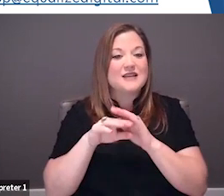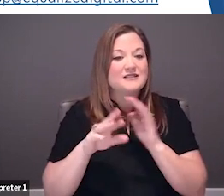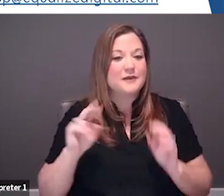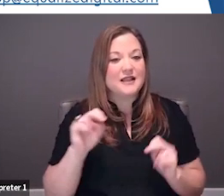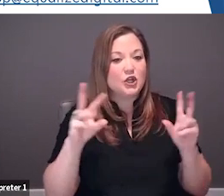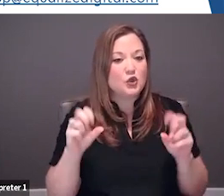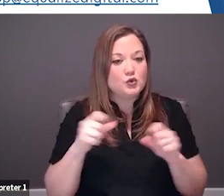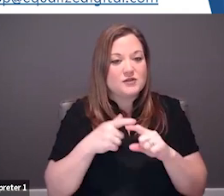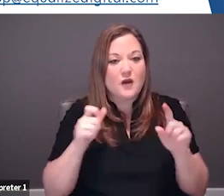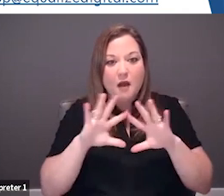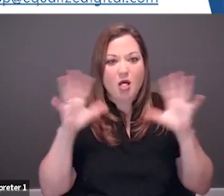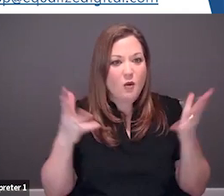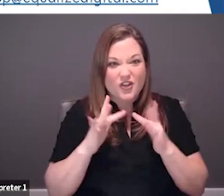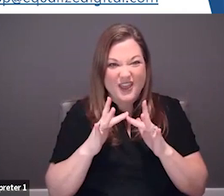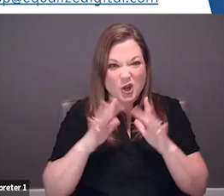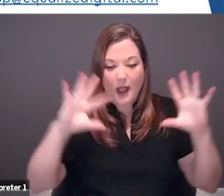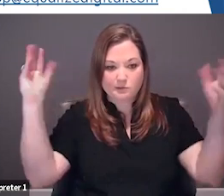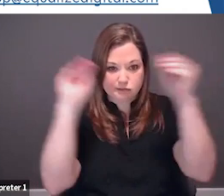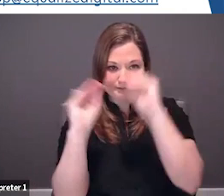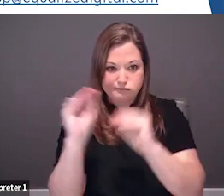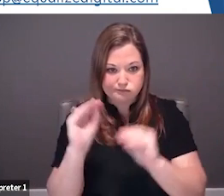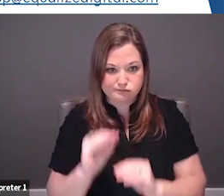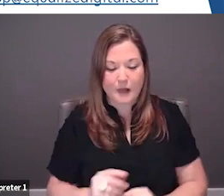That is where we post links when we have the recordings available.